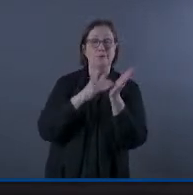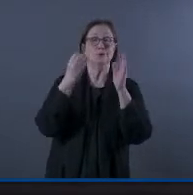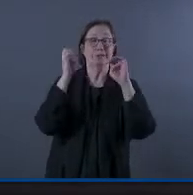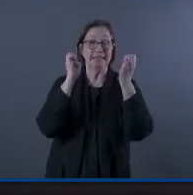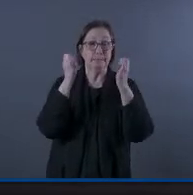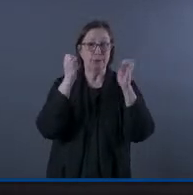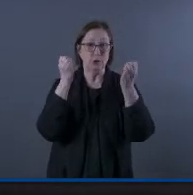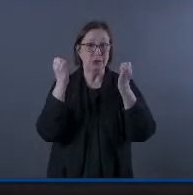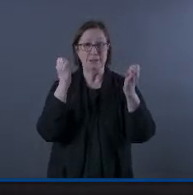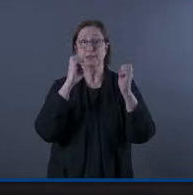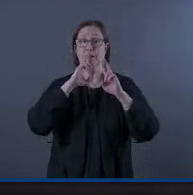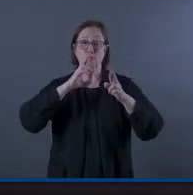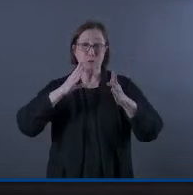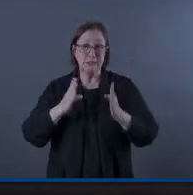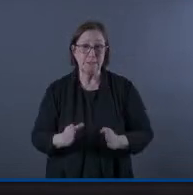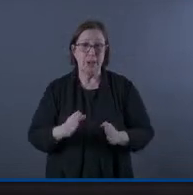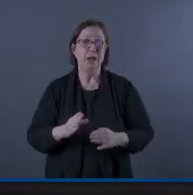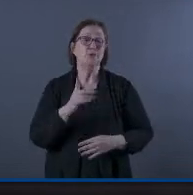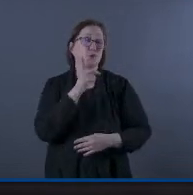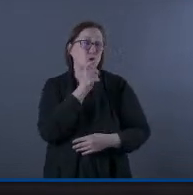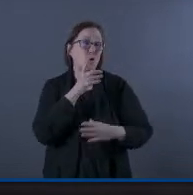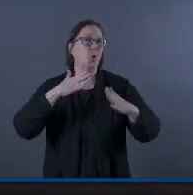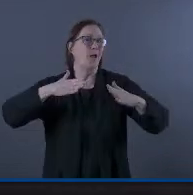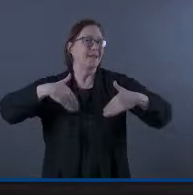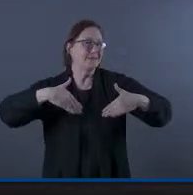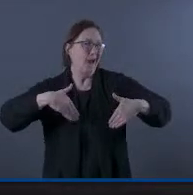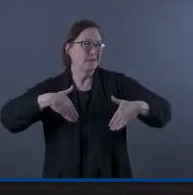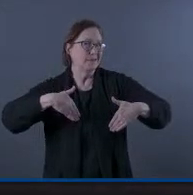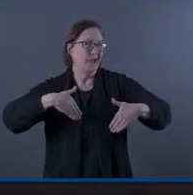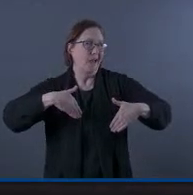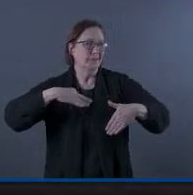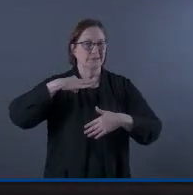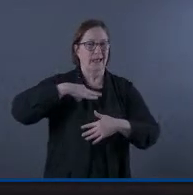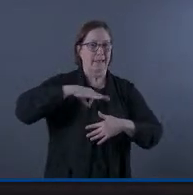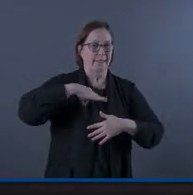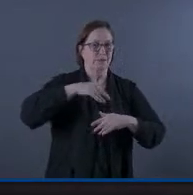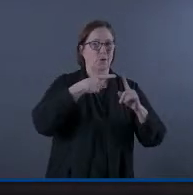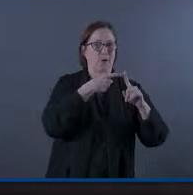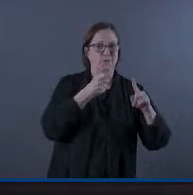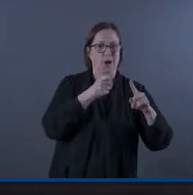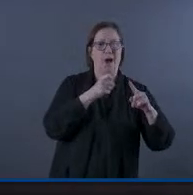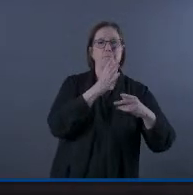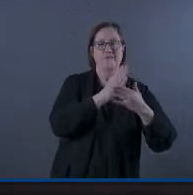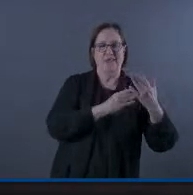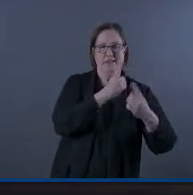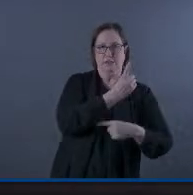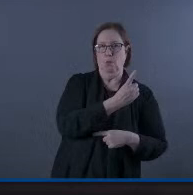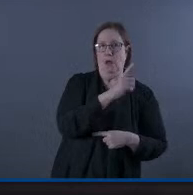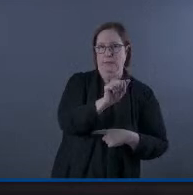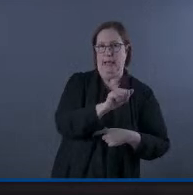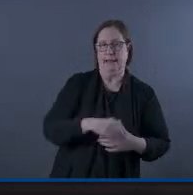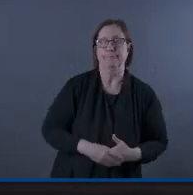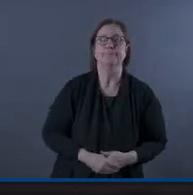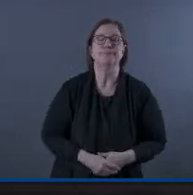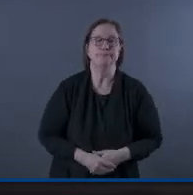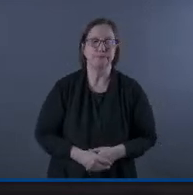Thanks for that, I appreciate that. That's a very helpful answer. And my next question is for you as well, Shanon.